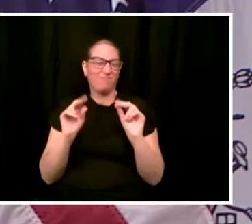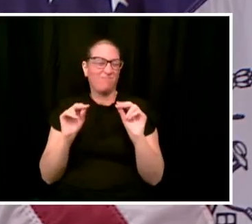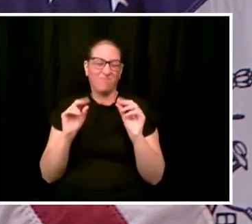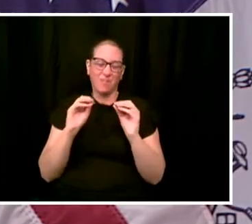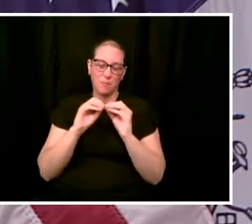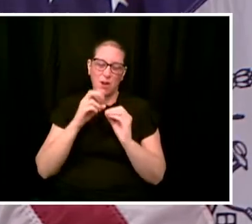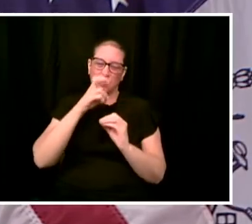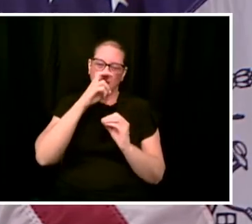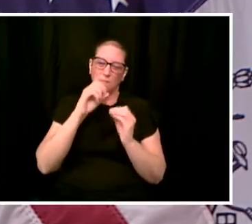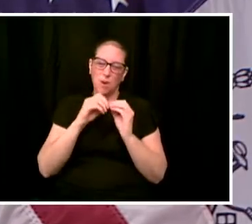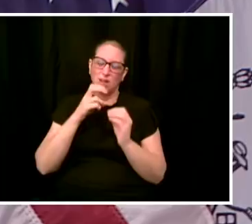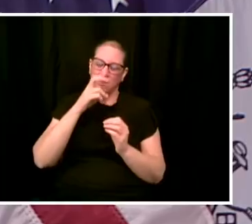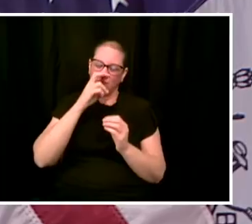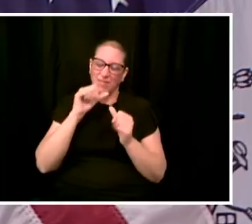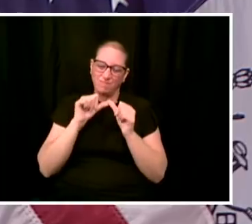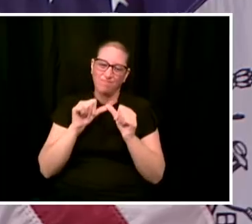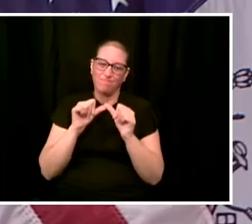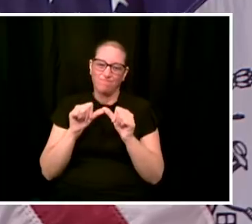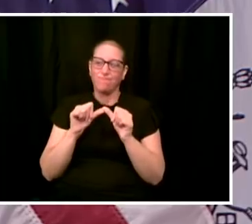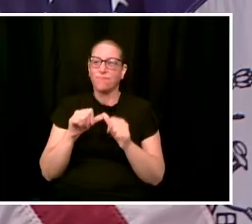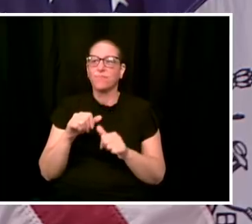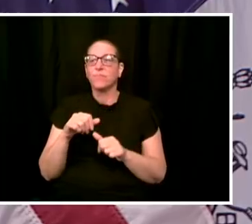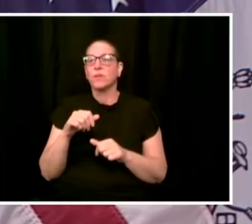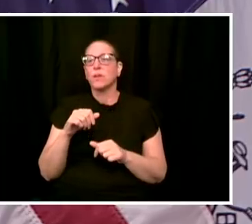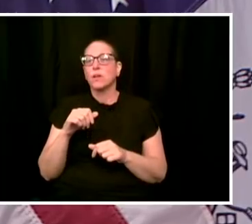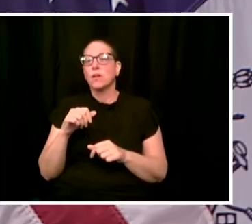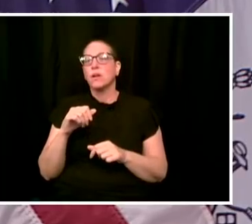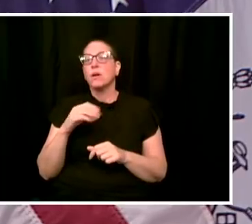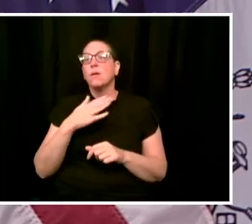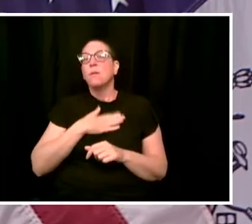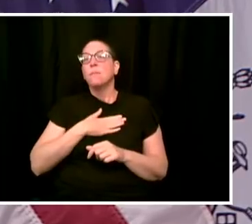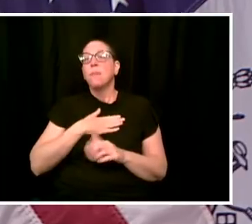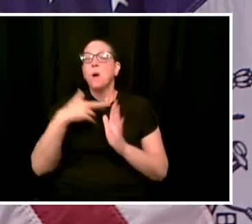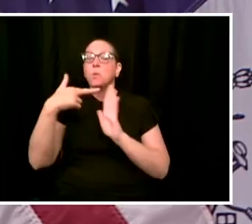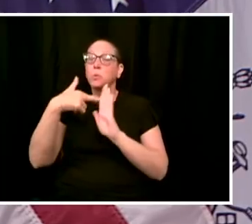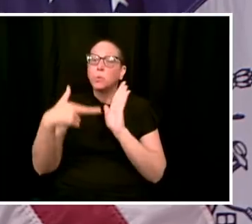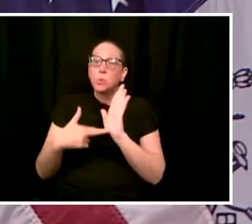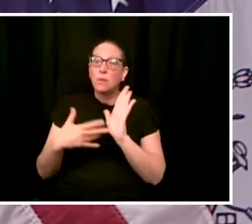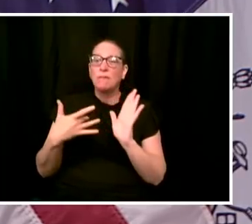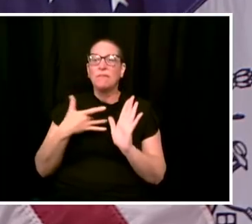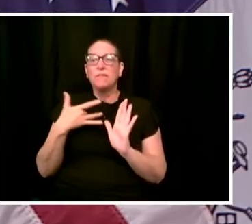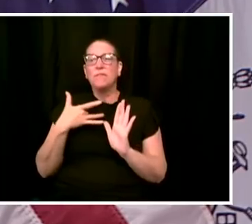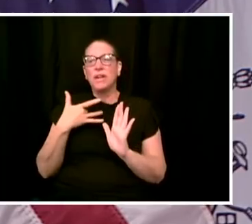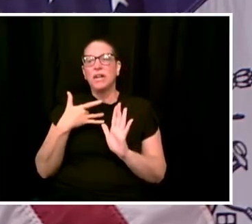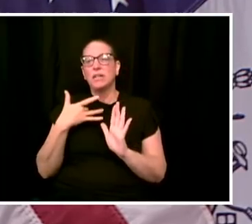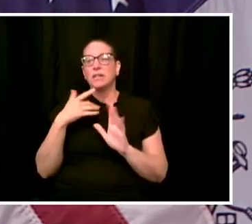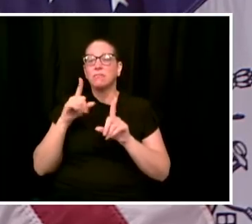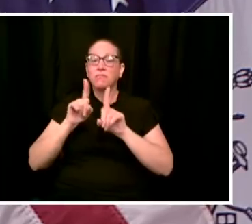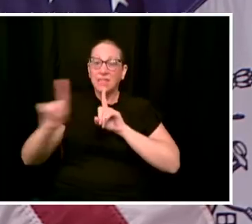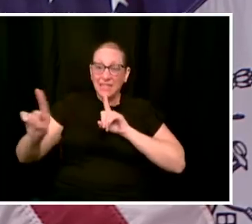POINT THAT THERE